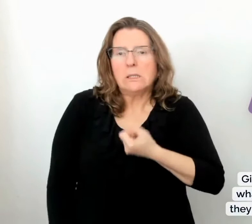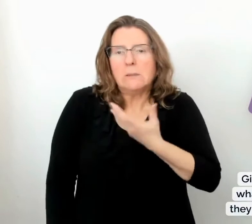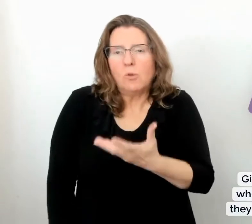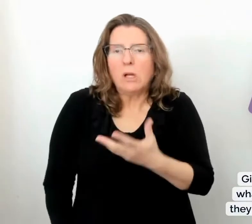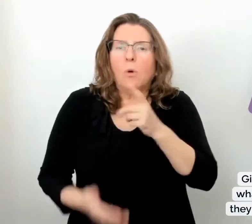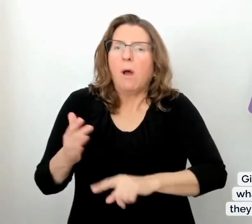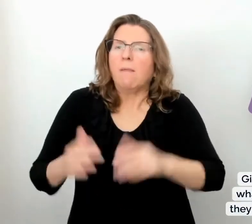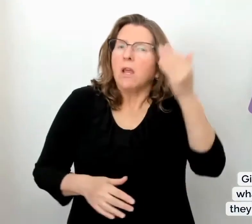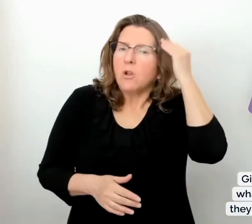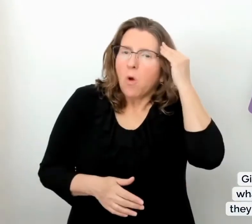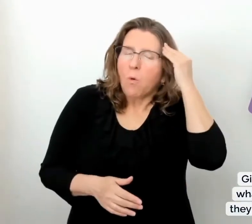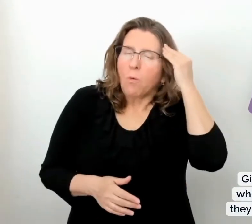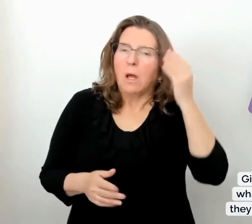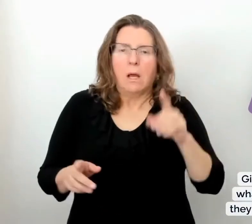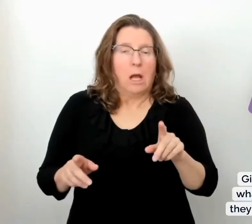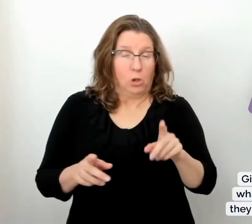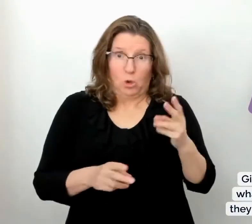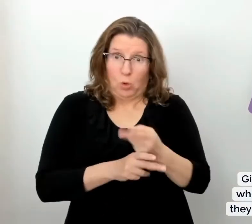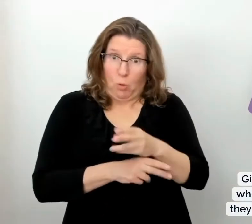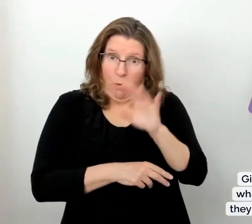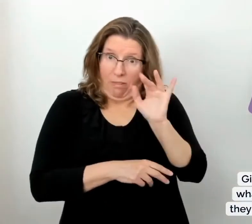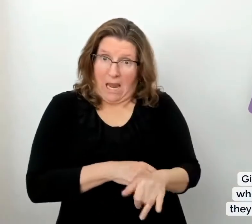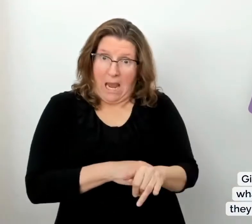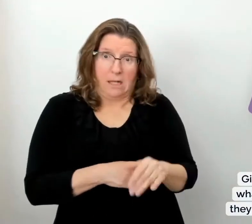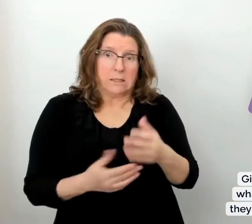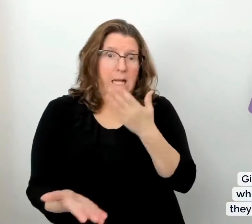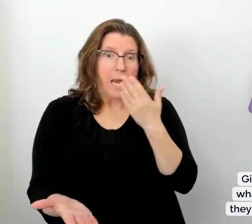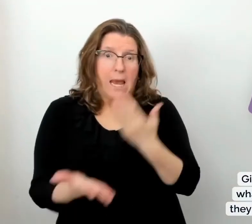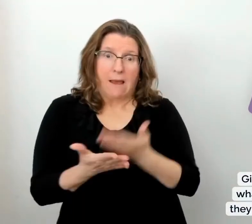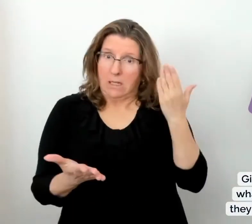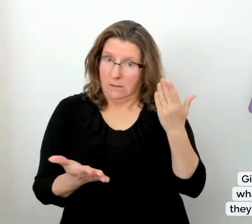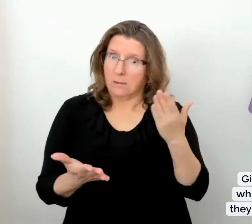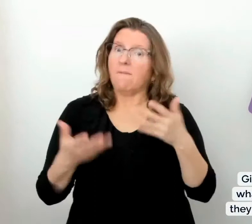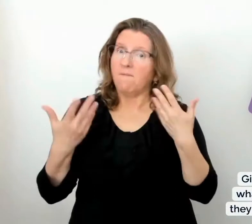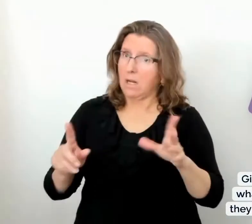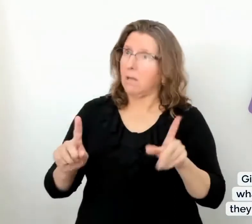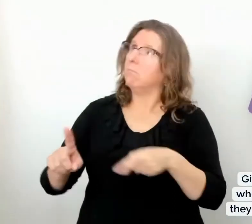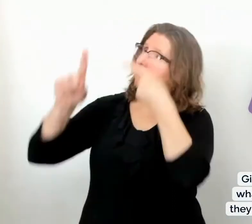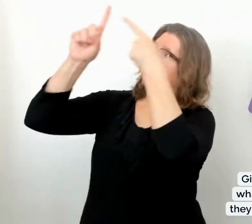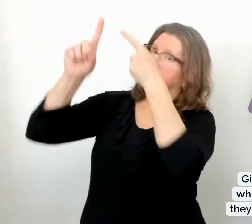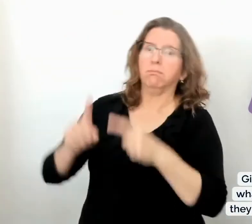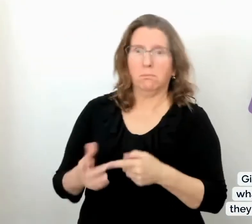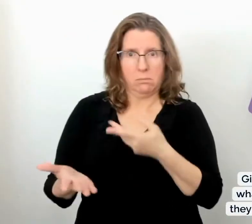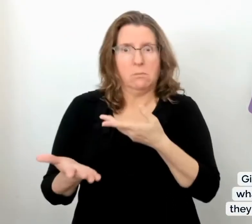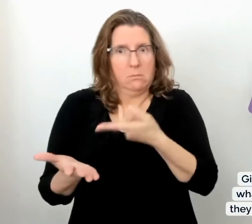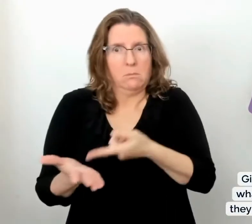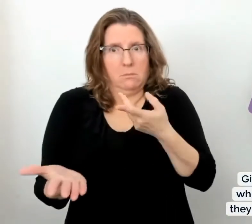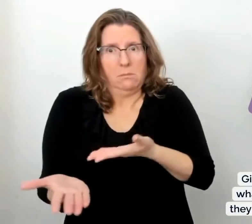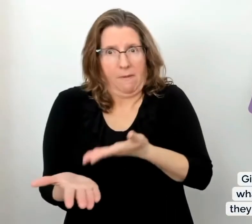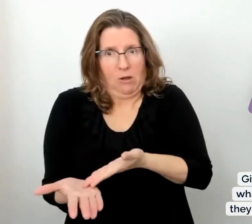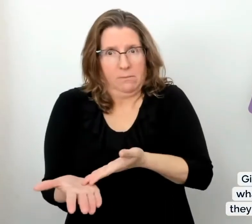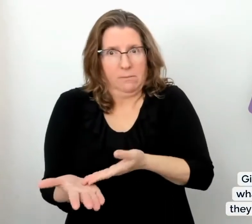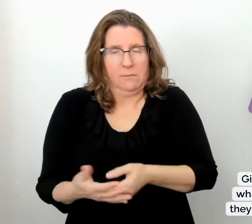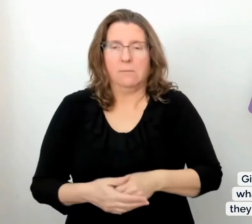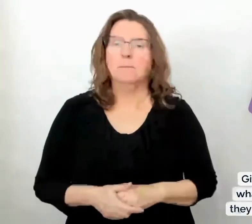Give students a choice of how to express themselves as evidence that they can meet a learning outcome.